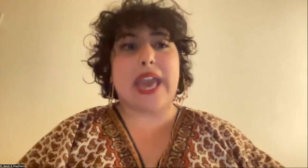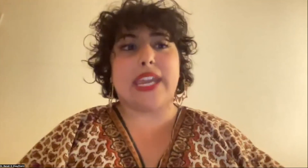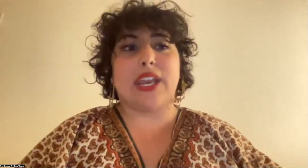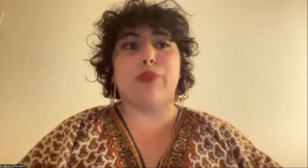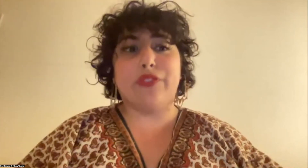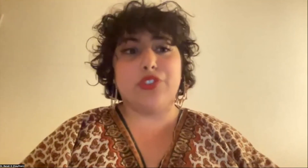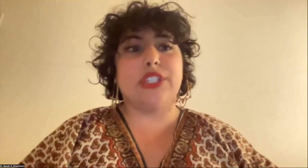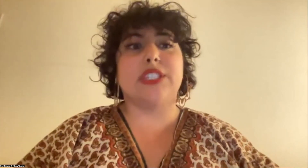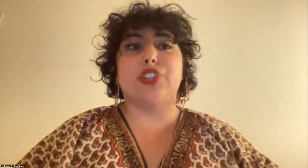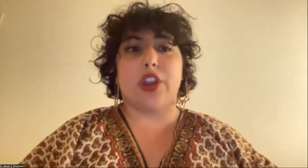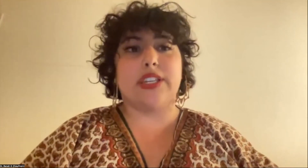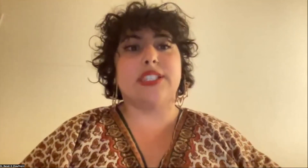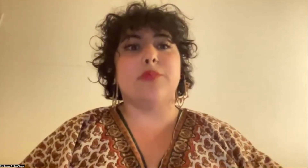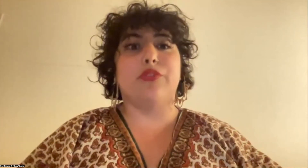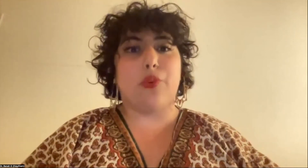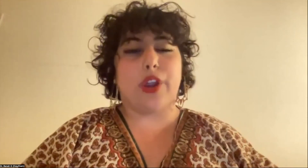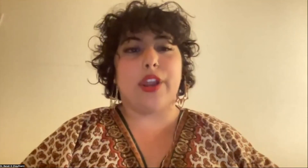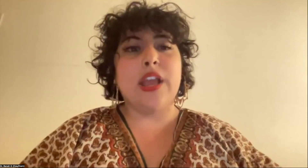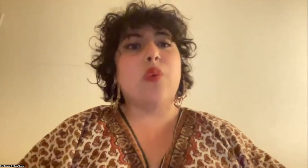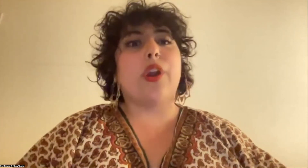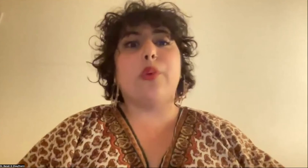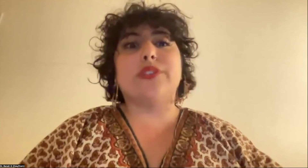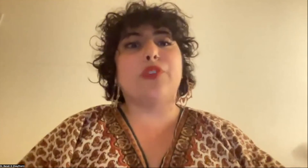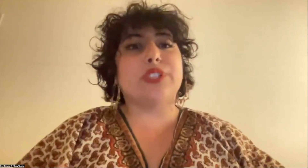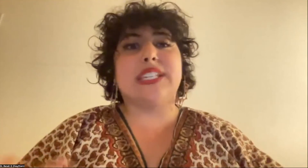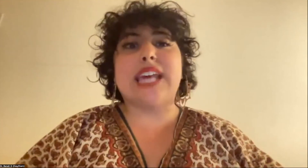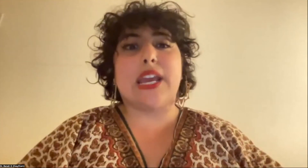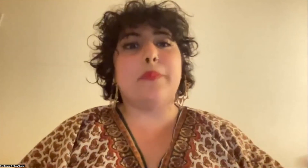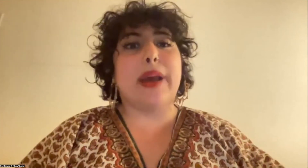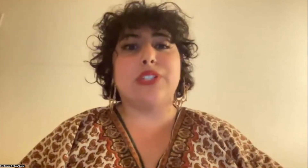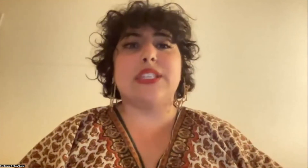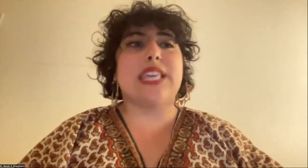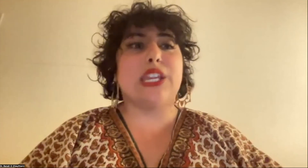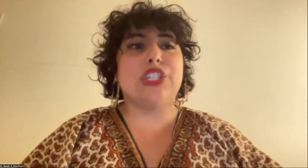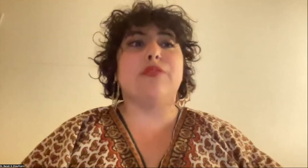panic, refugees, the darkness, the Before. We are always frozen in time bound to this 119 ancient